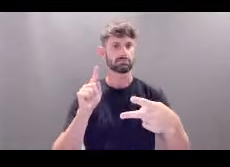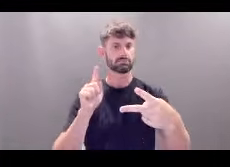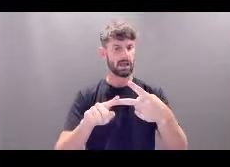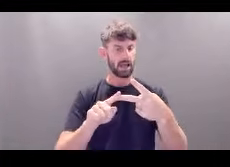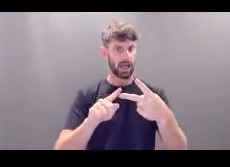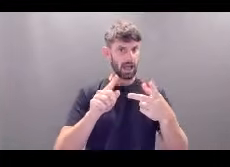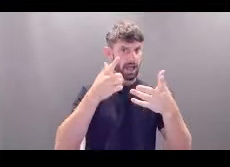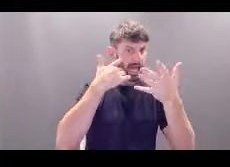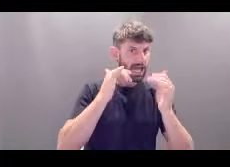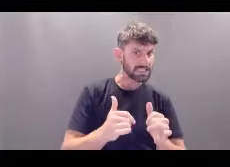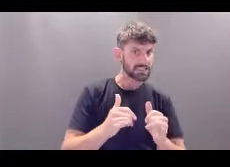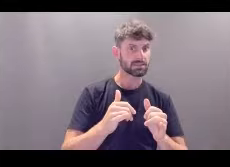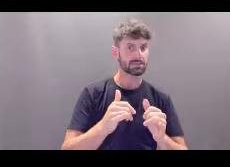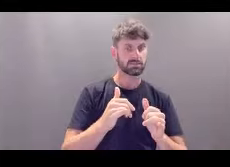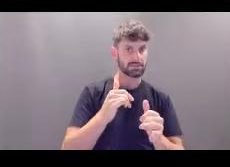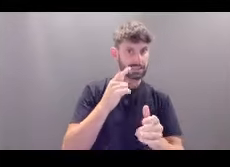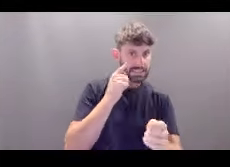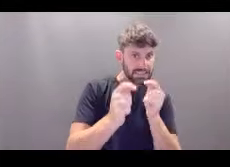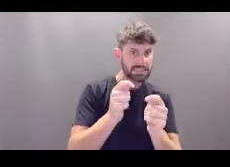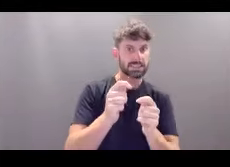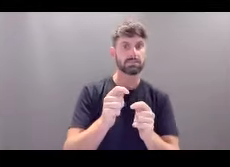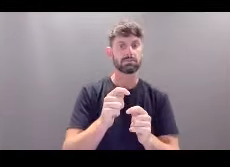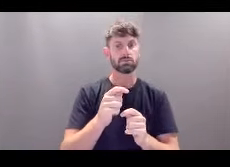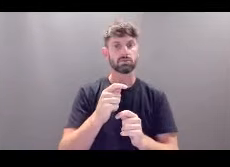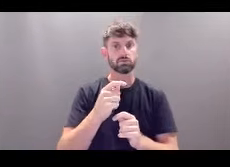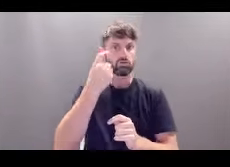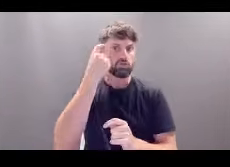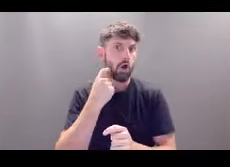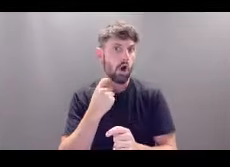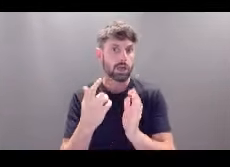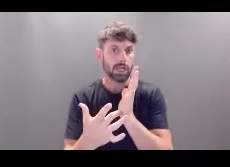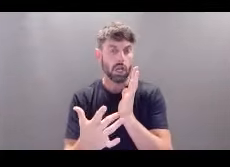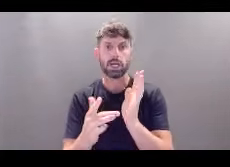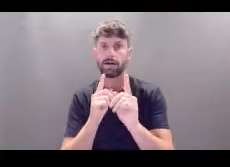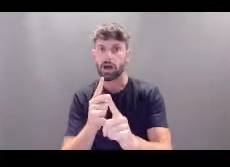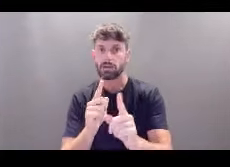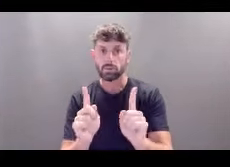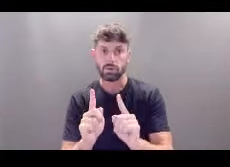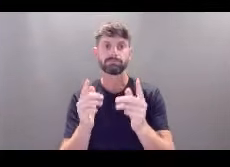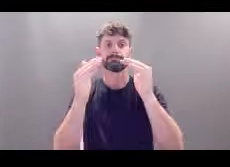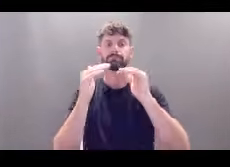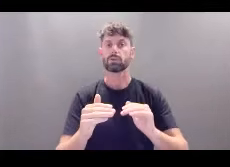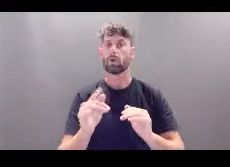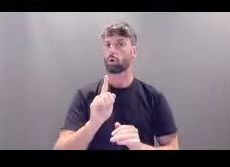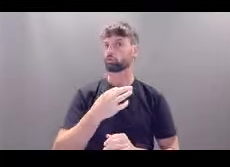technology, assistive technology risk, and repairs,